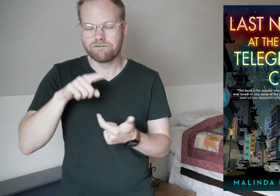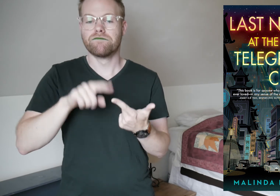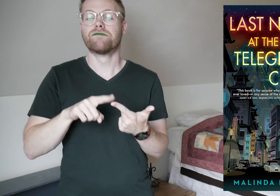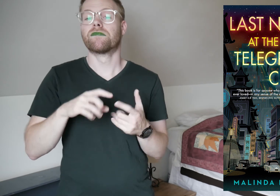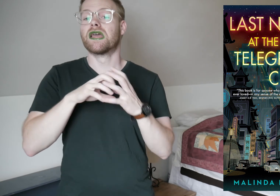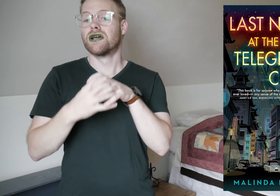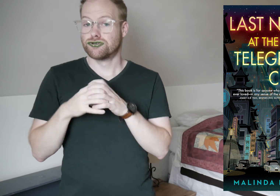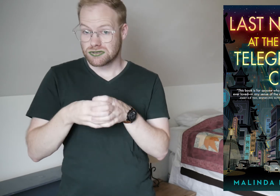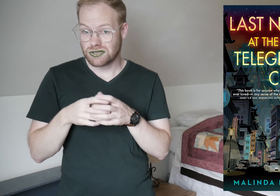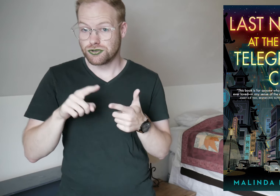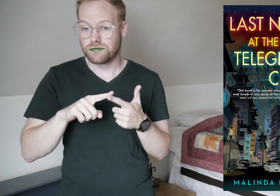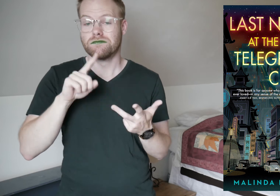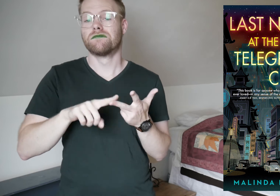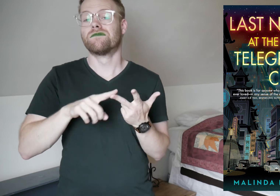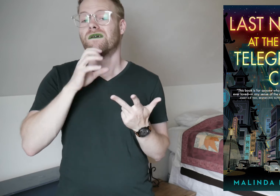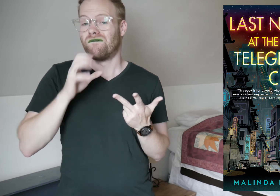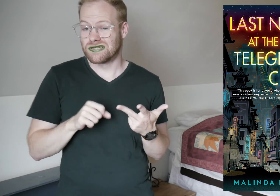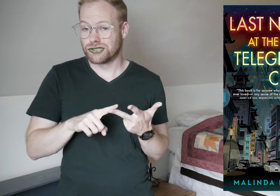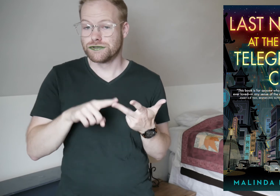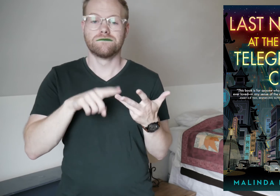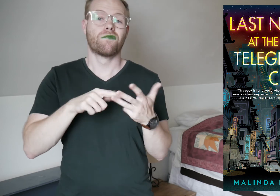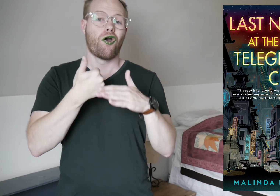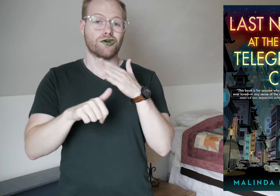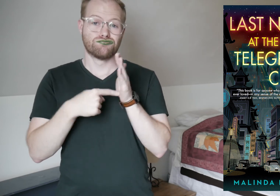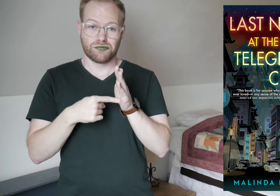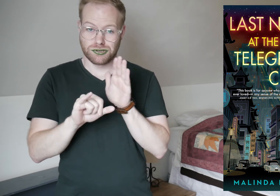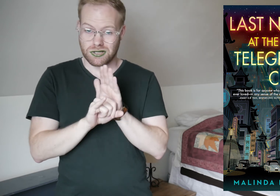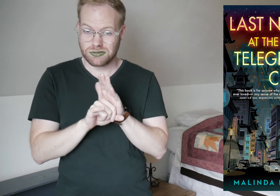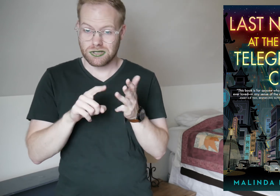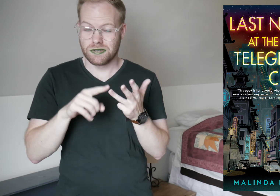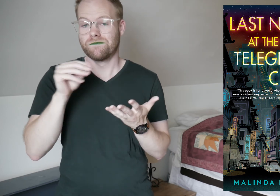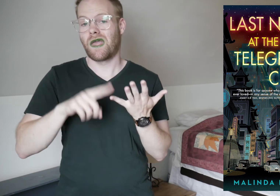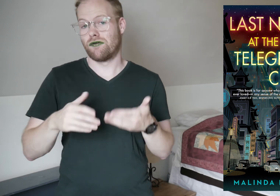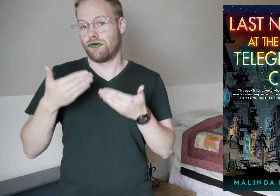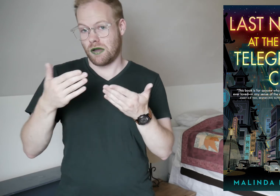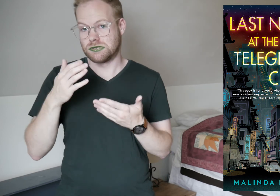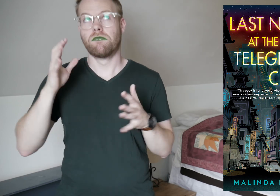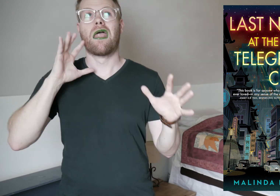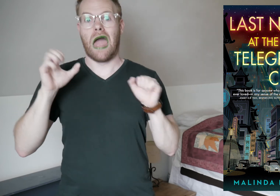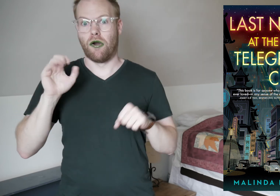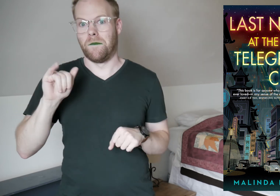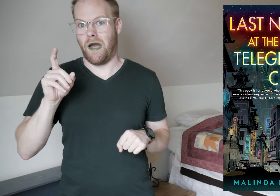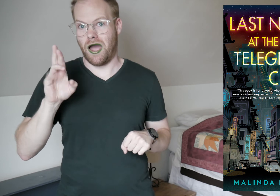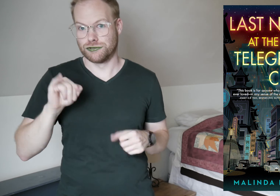Intersectional, Vintage, Underrepresented Identity, and Recommended loudly by Adri.